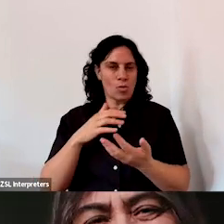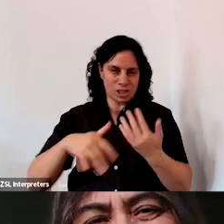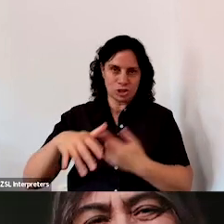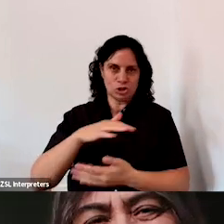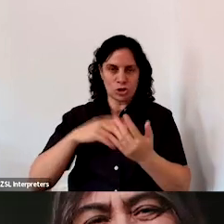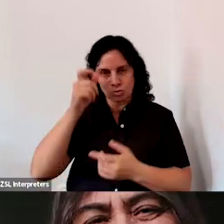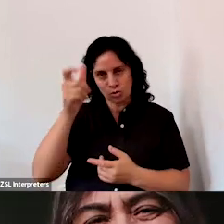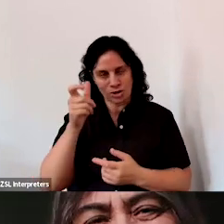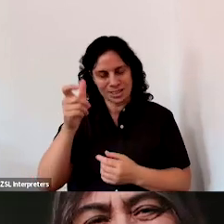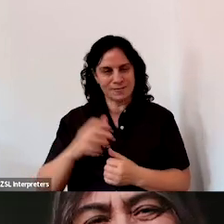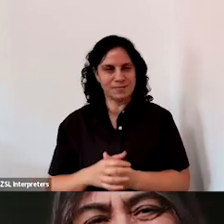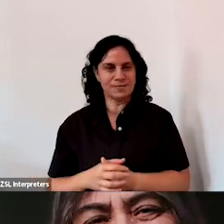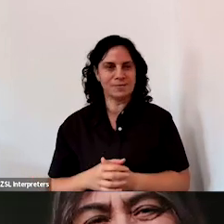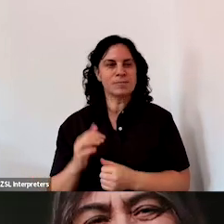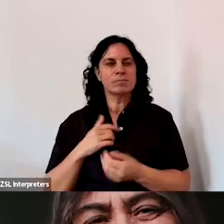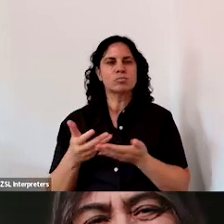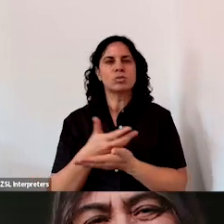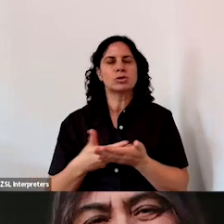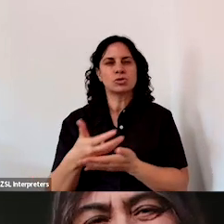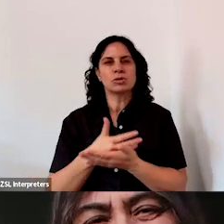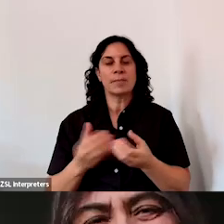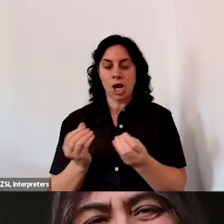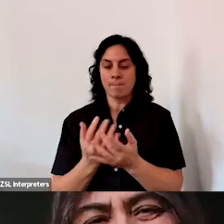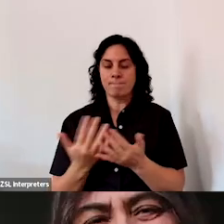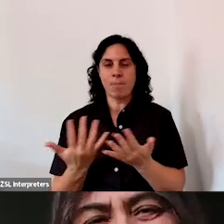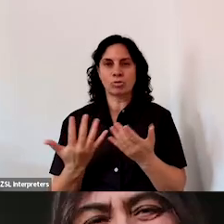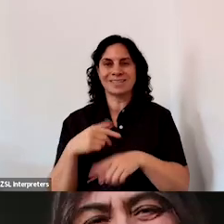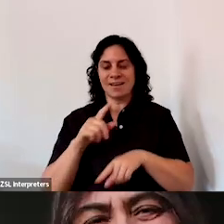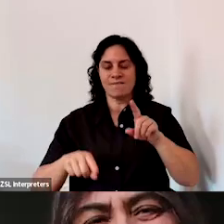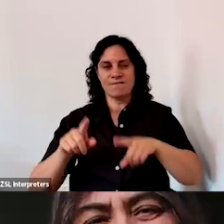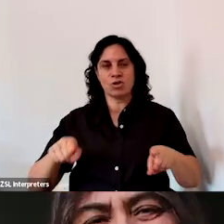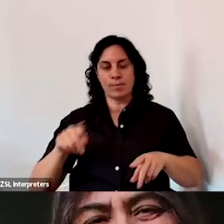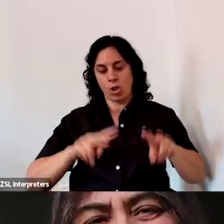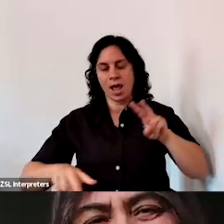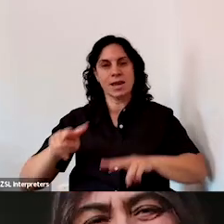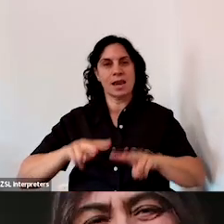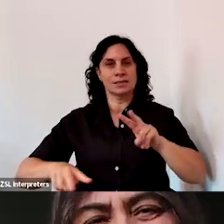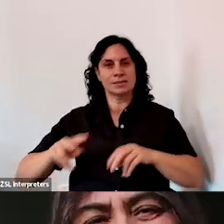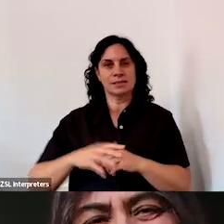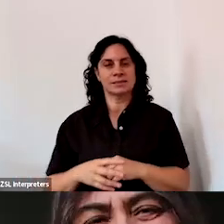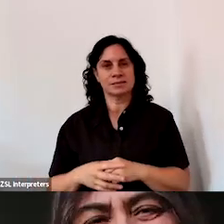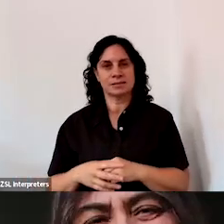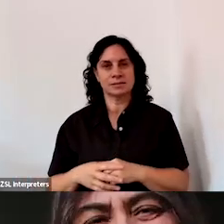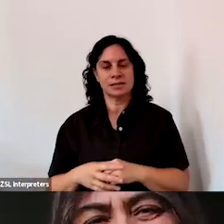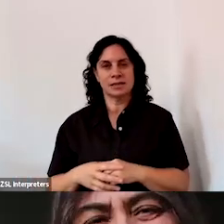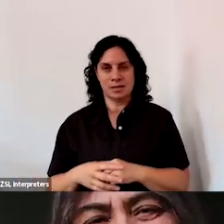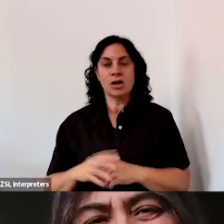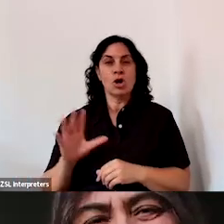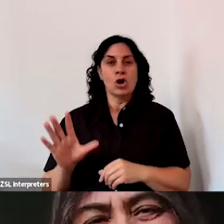I'm going to talk through our multi-variate, variable analysis, which builds on the findings that Rebecca just shared.